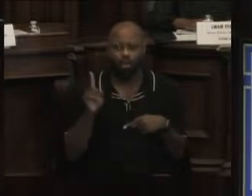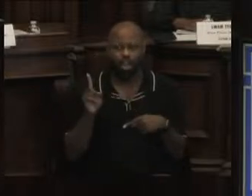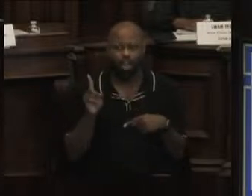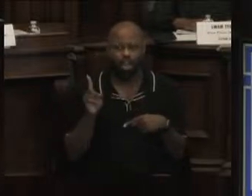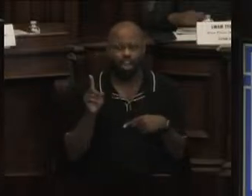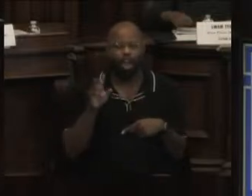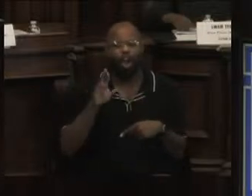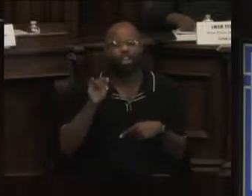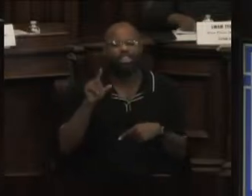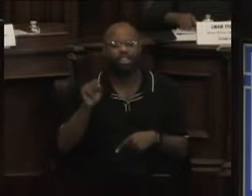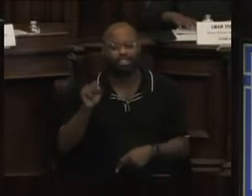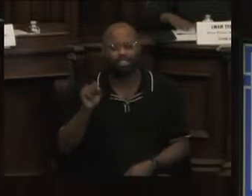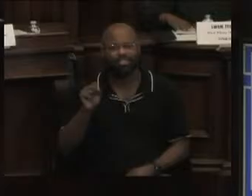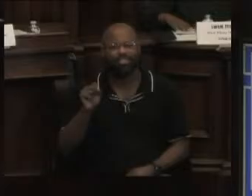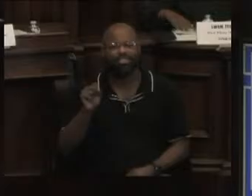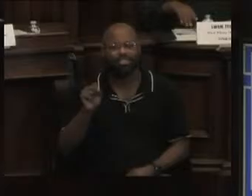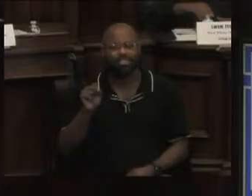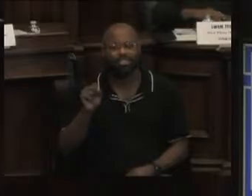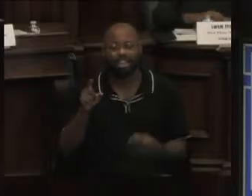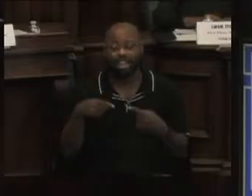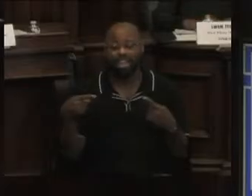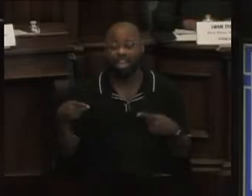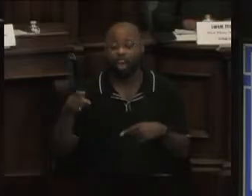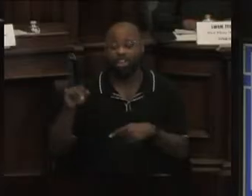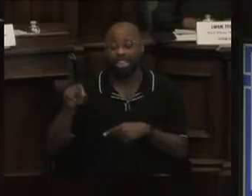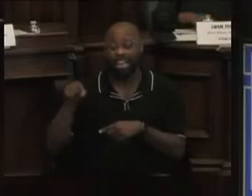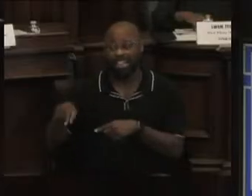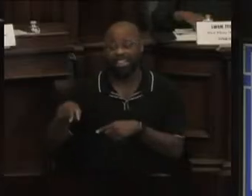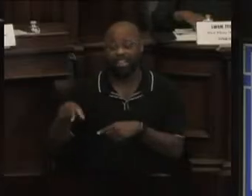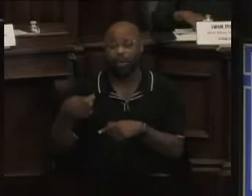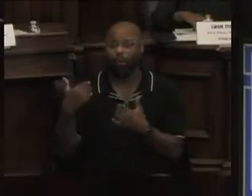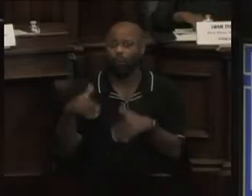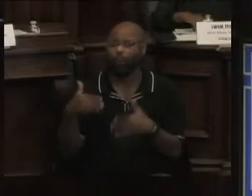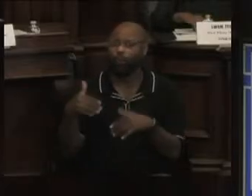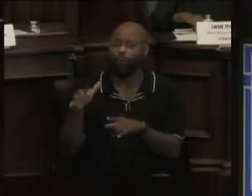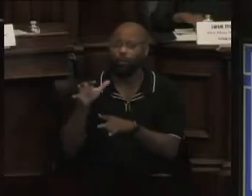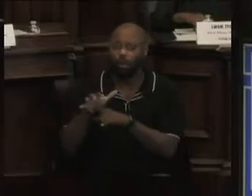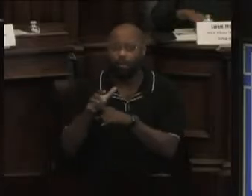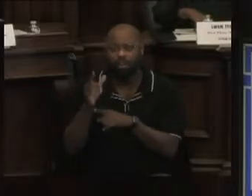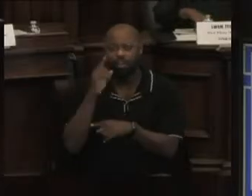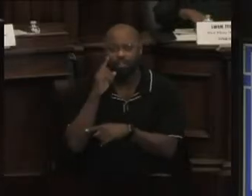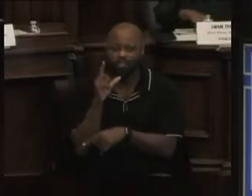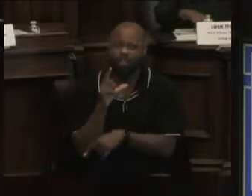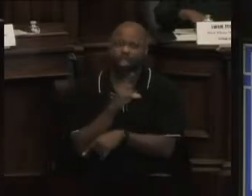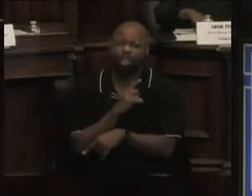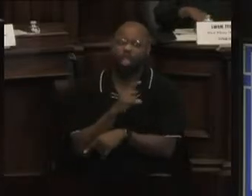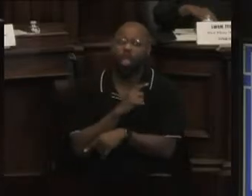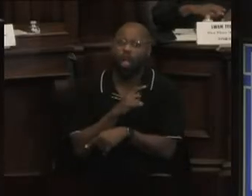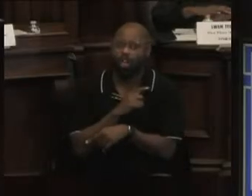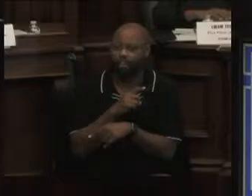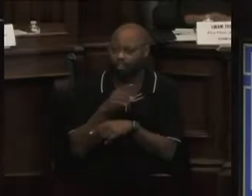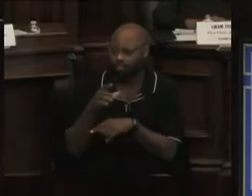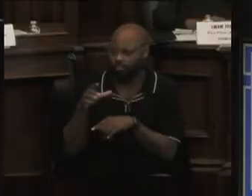Saint Paul Street. What are we